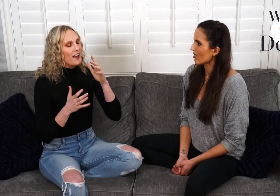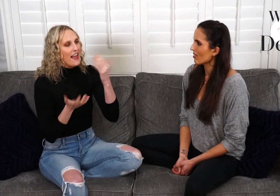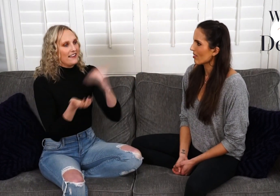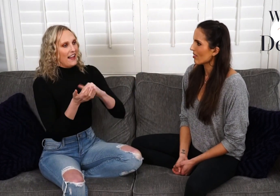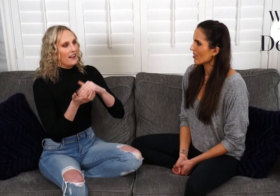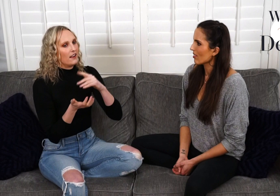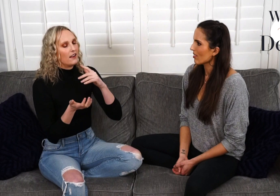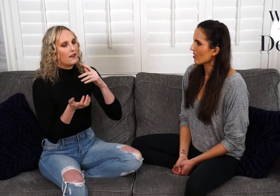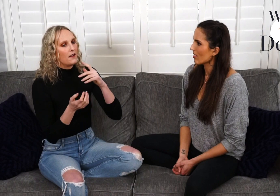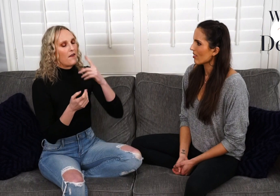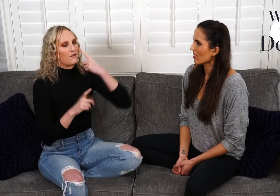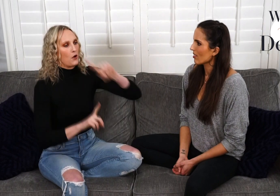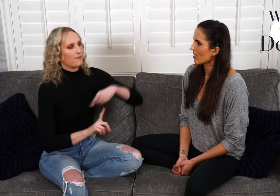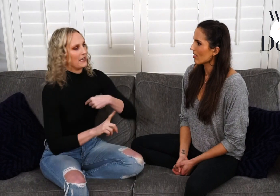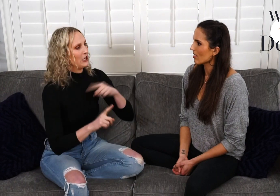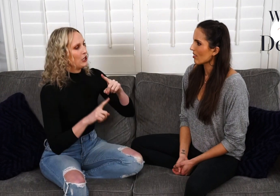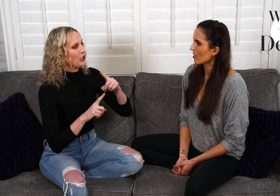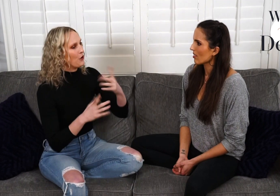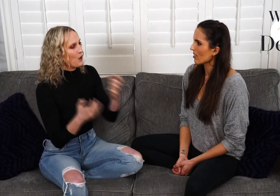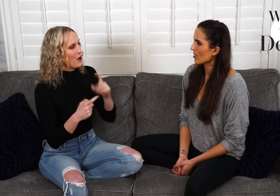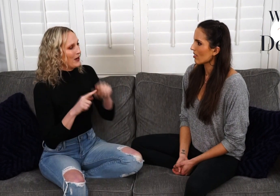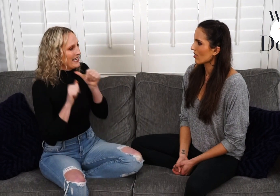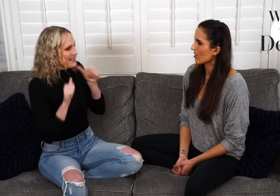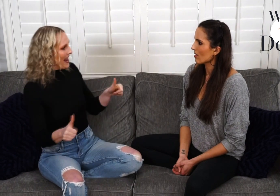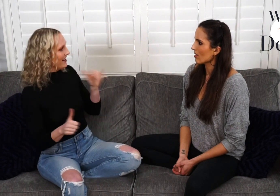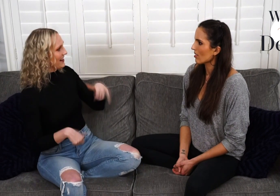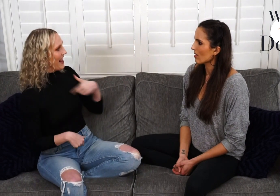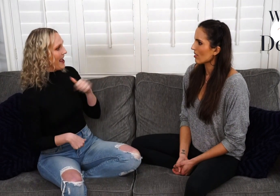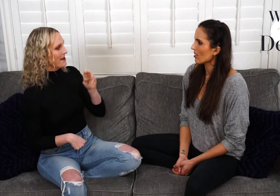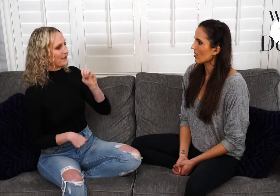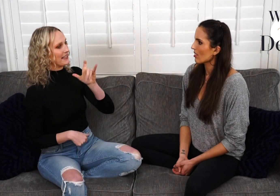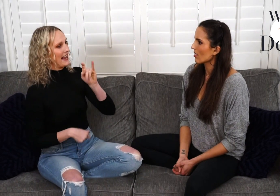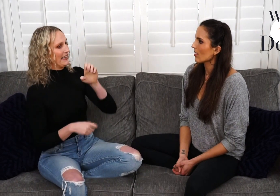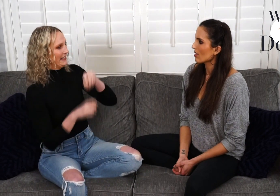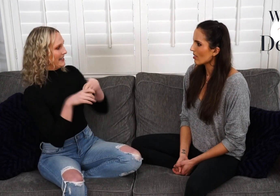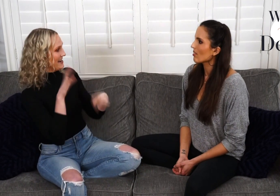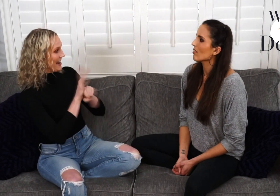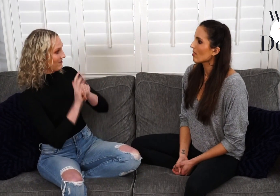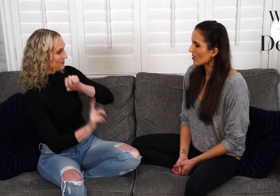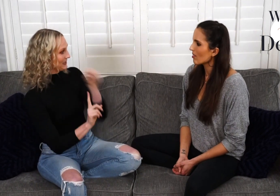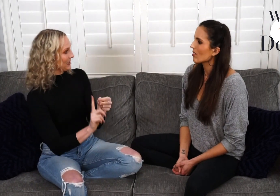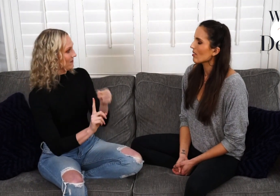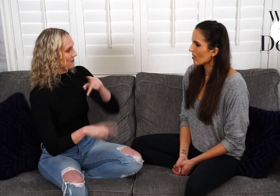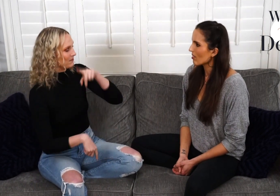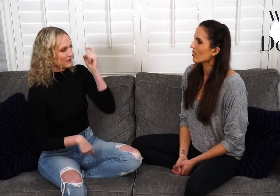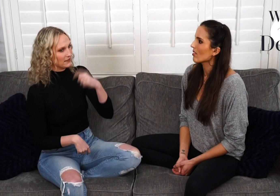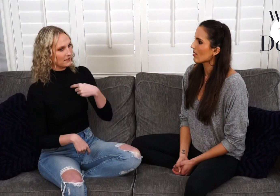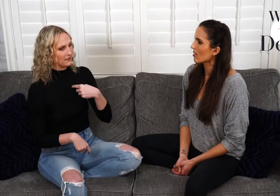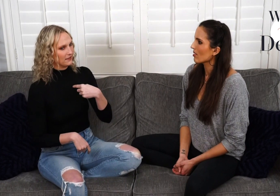stick and so again for me, I want to deny that I'm elite in the negative perspective because